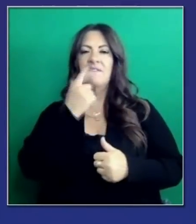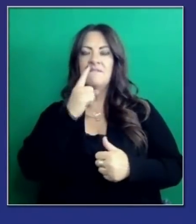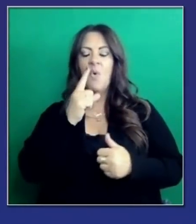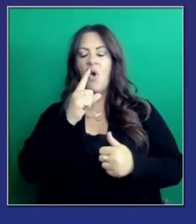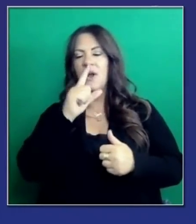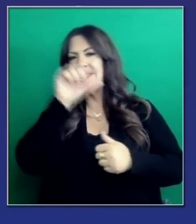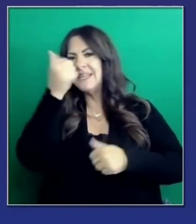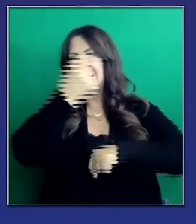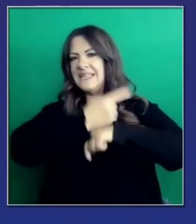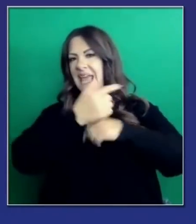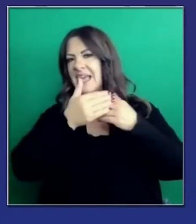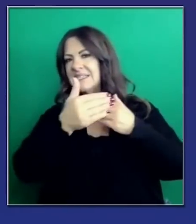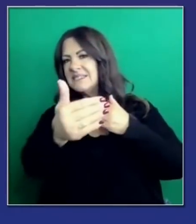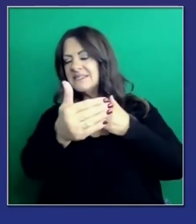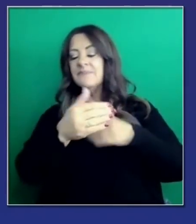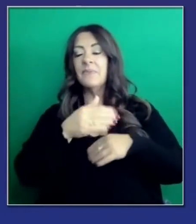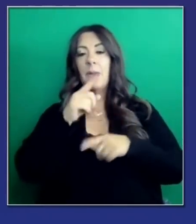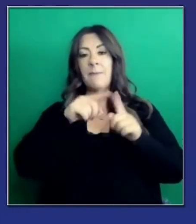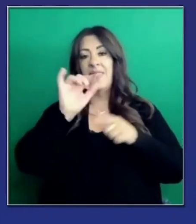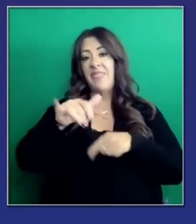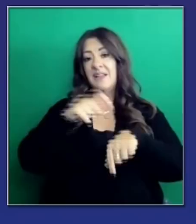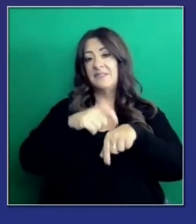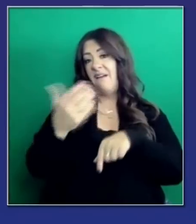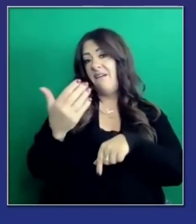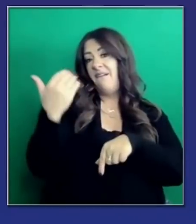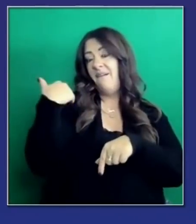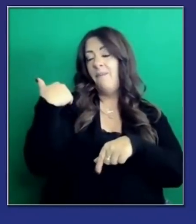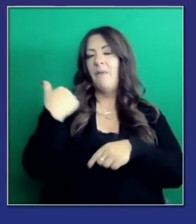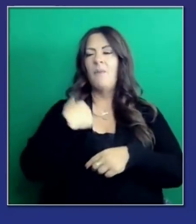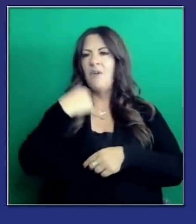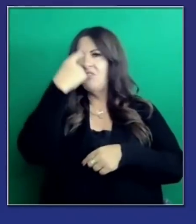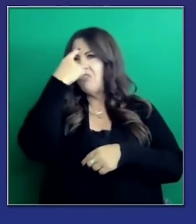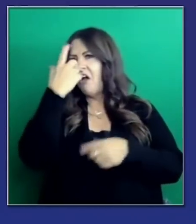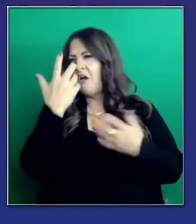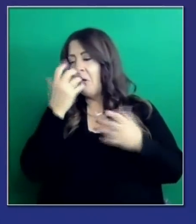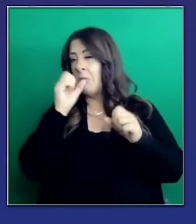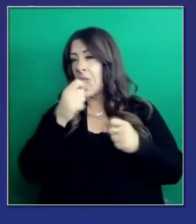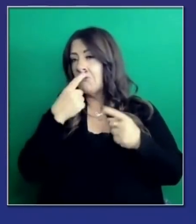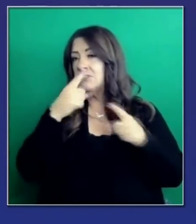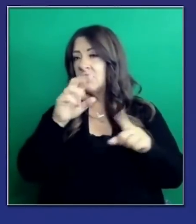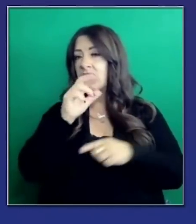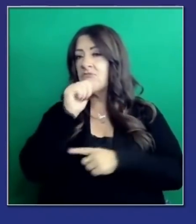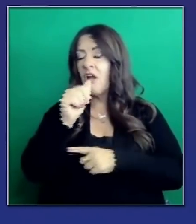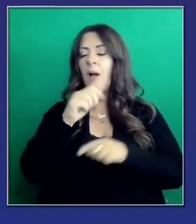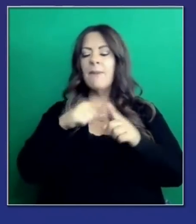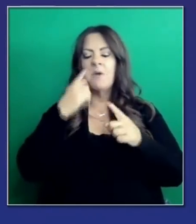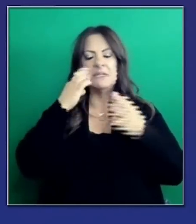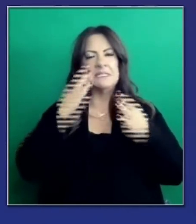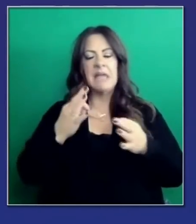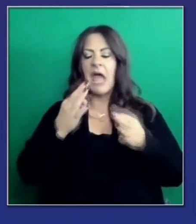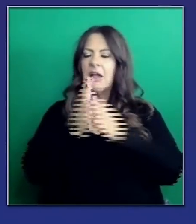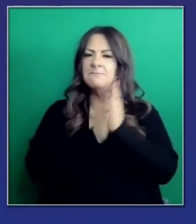MOMENT. YOU MAY RECALL A FEW WEEKS BACK WE TALKED ABOUT THIS TEN-DAY CHALLENGE.